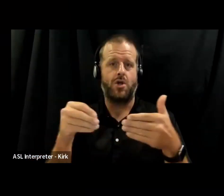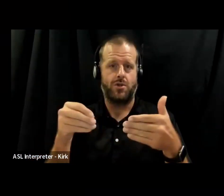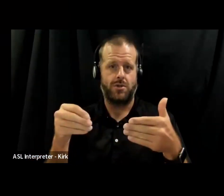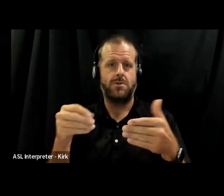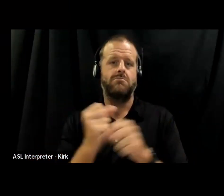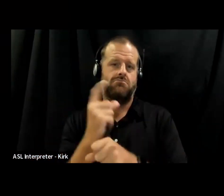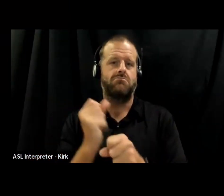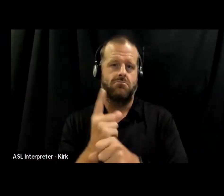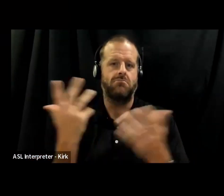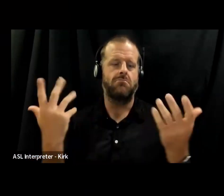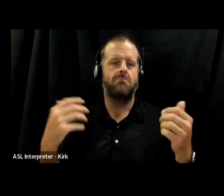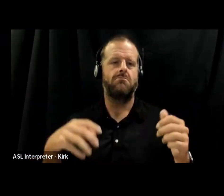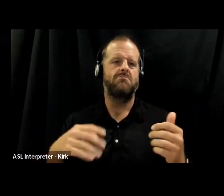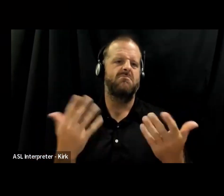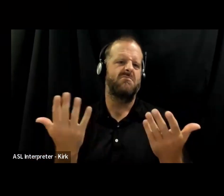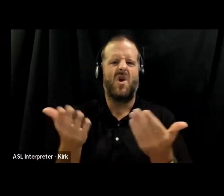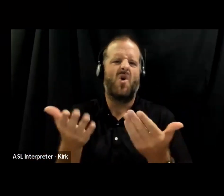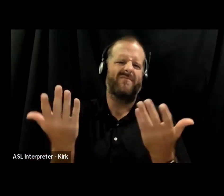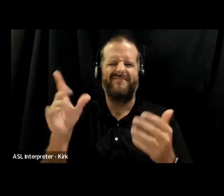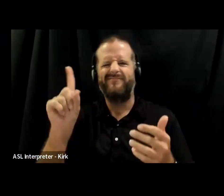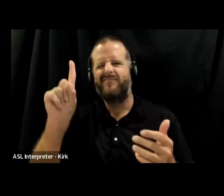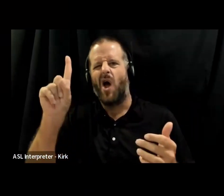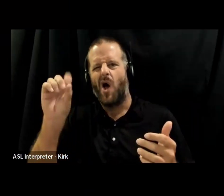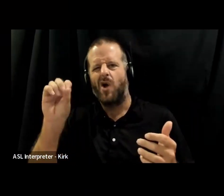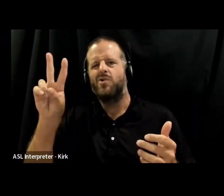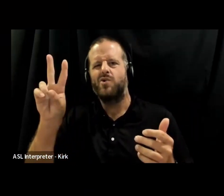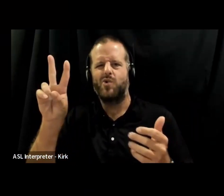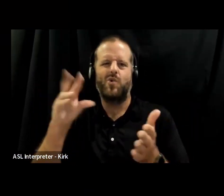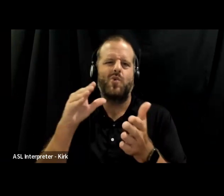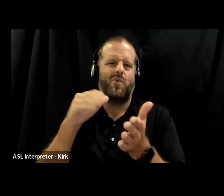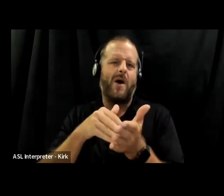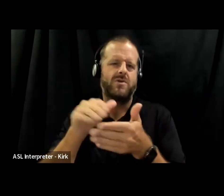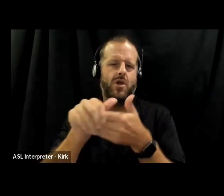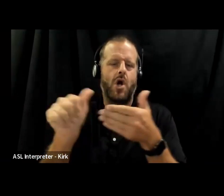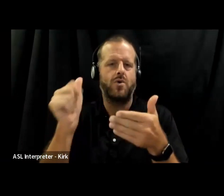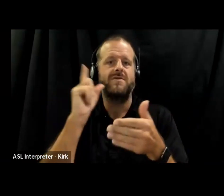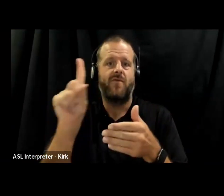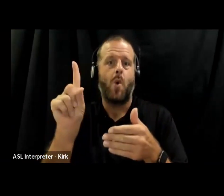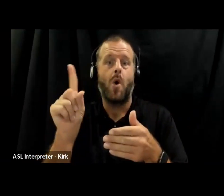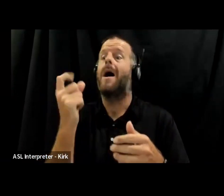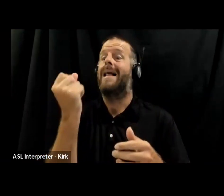So, almost 102, 000 is the average for those 11, 000, 000 positions.